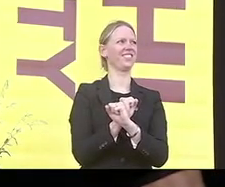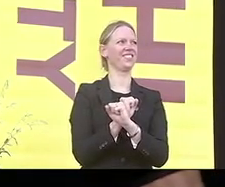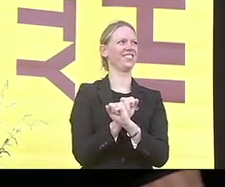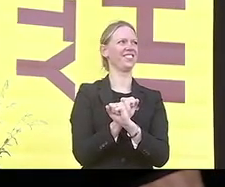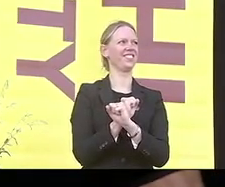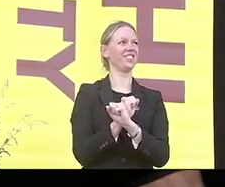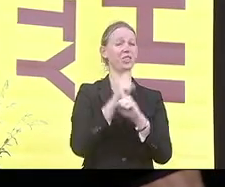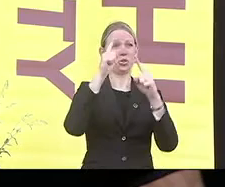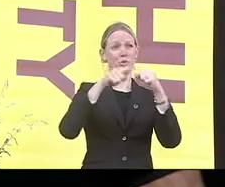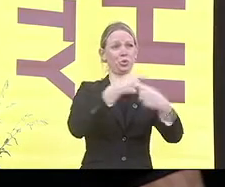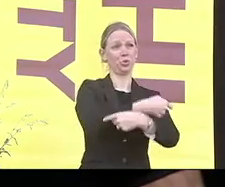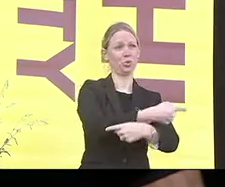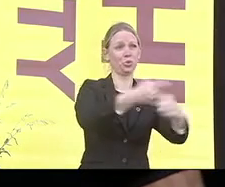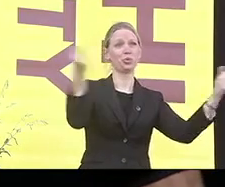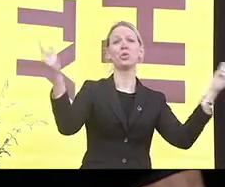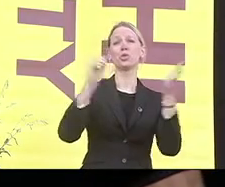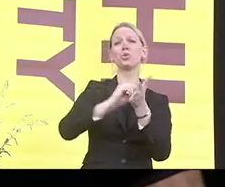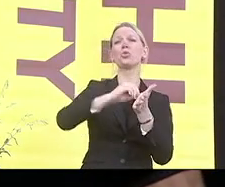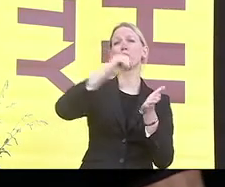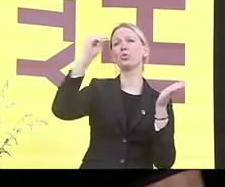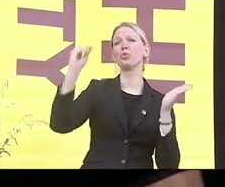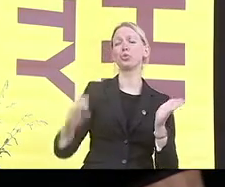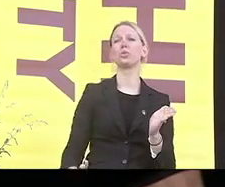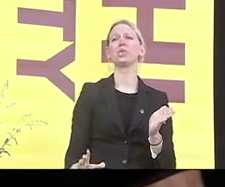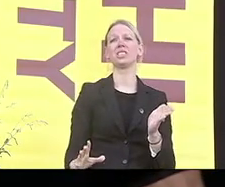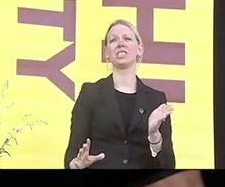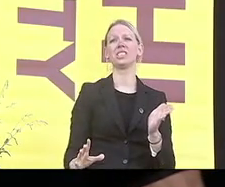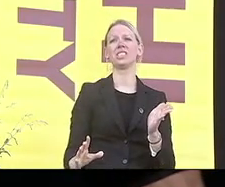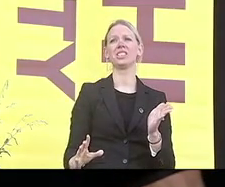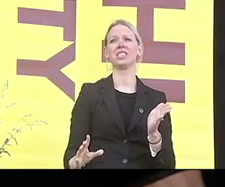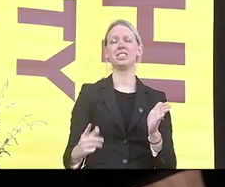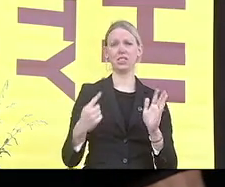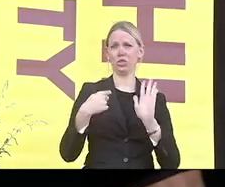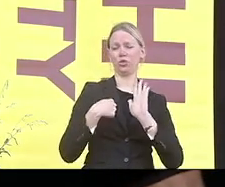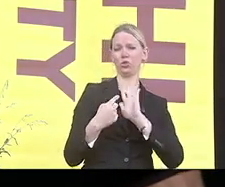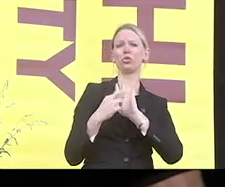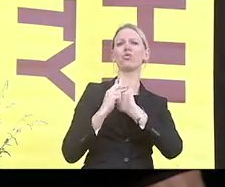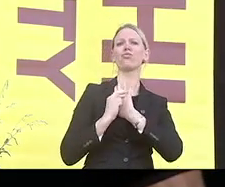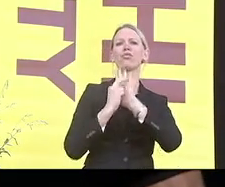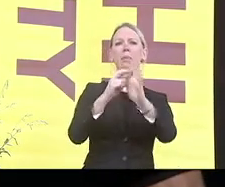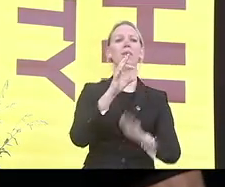you, our beloved student, I am a representative of the faculty and I want